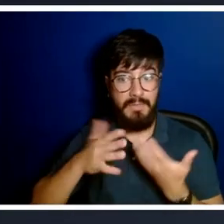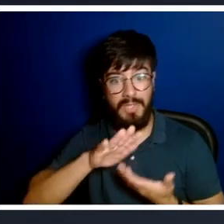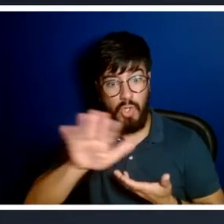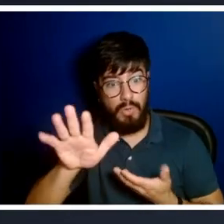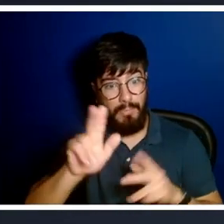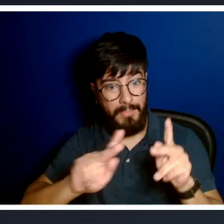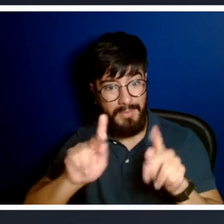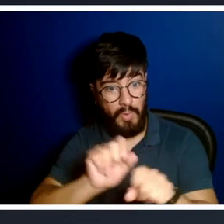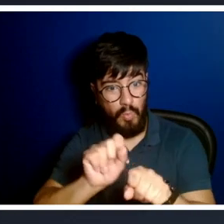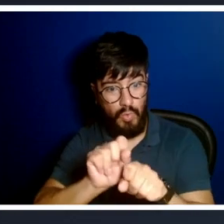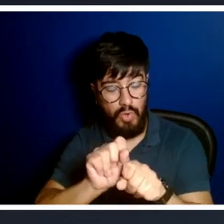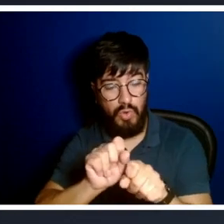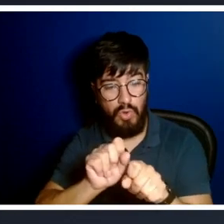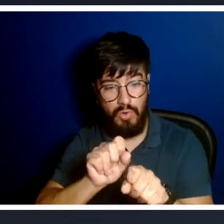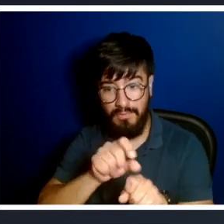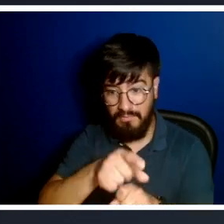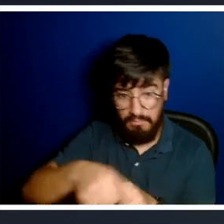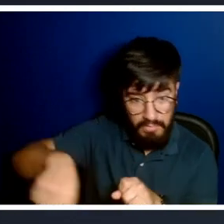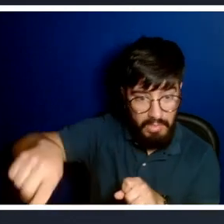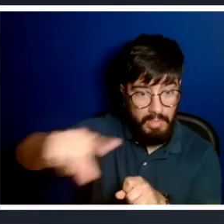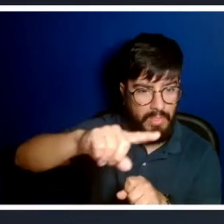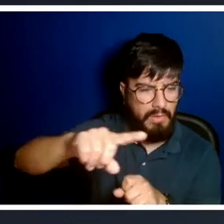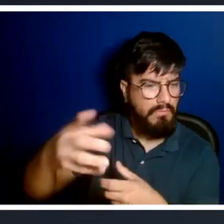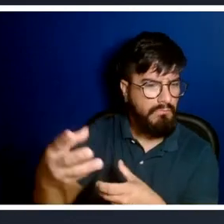such -- it's such a valuable thing for students to be able to see the effects and have it be